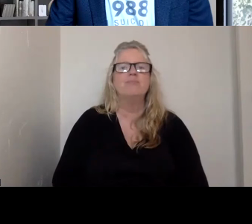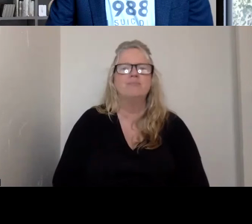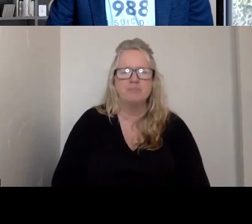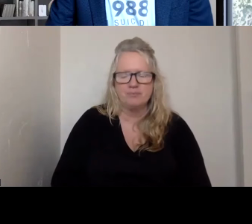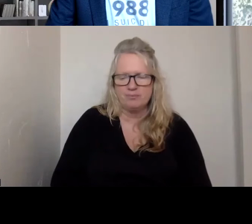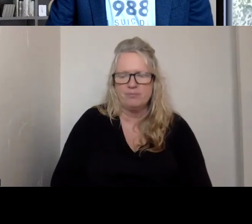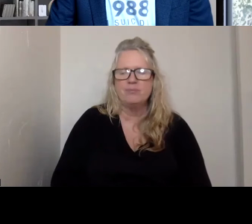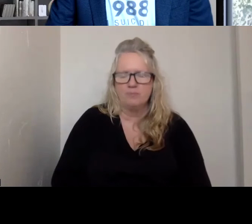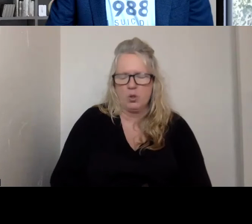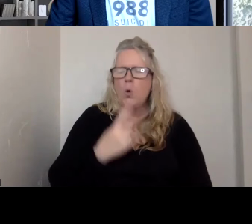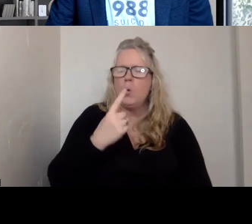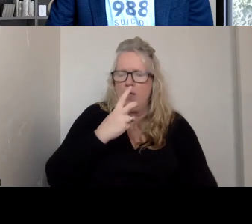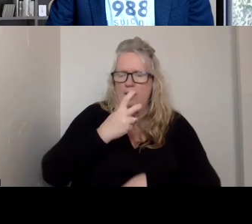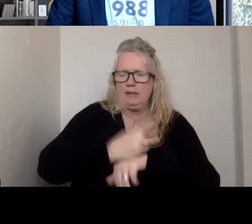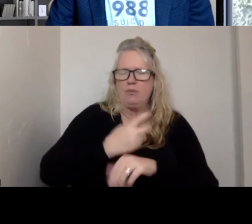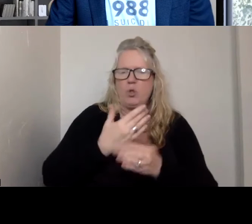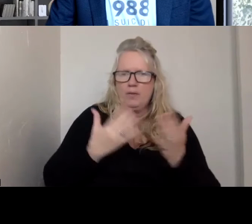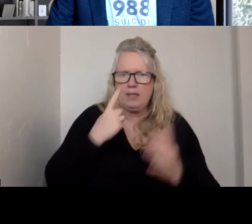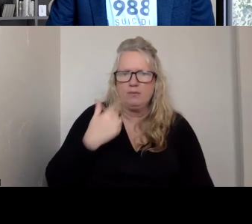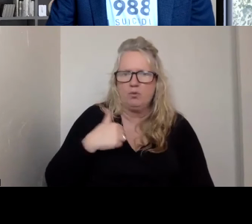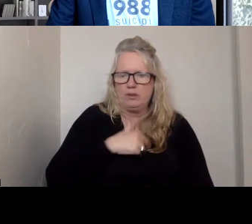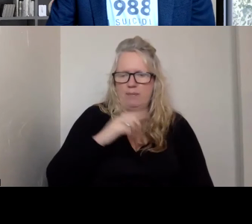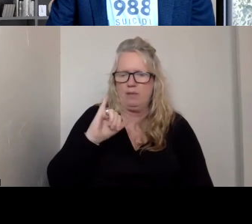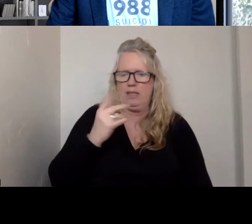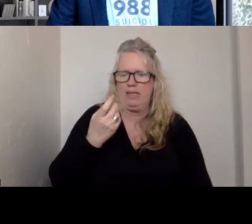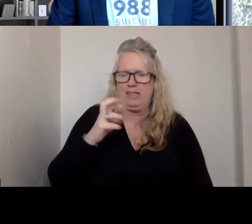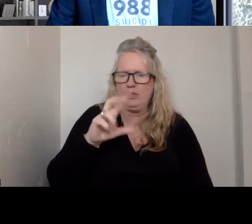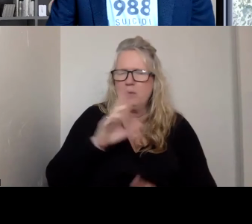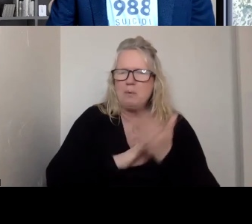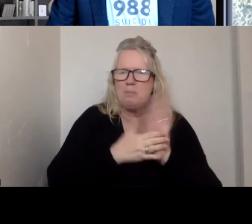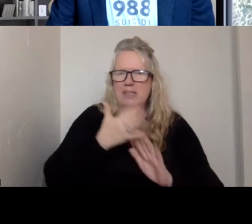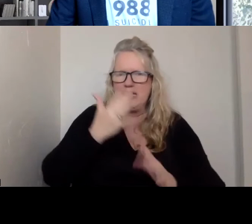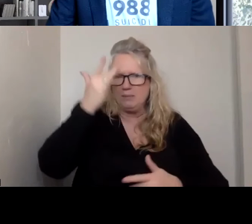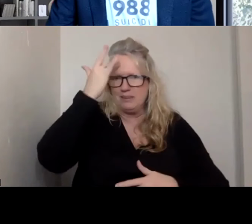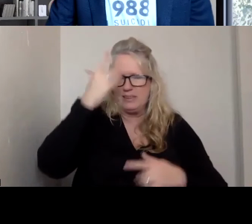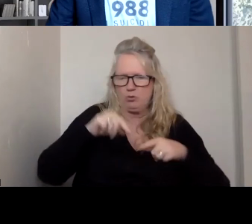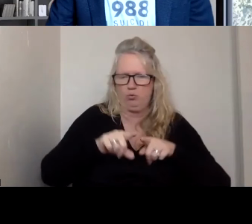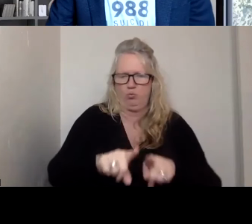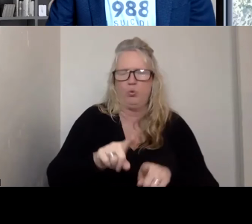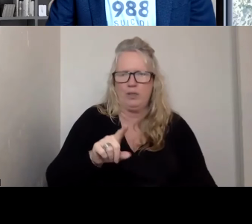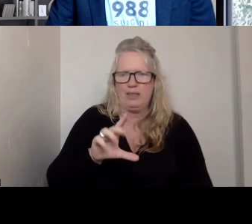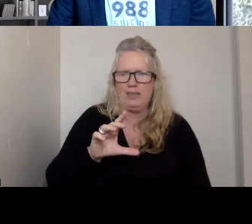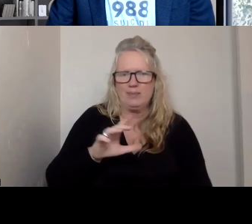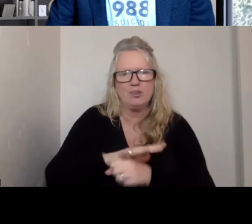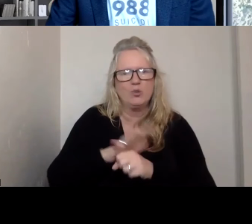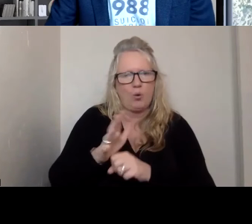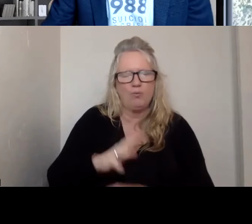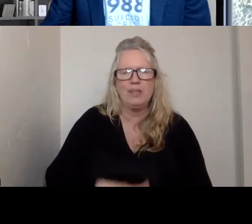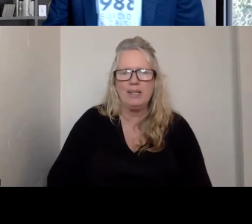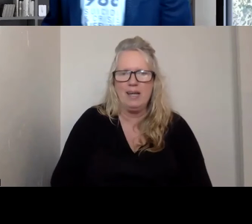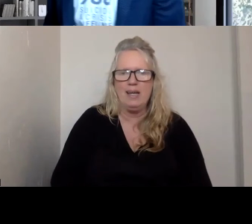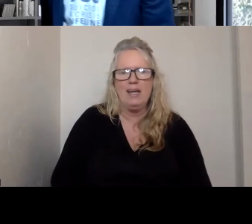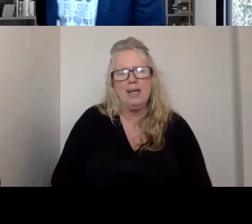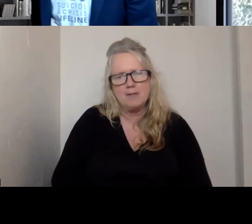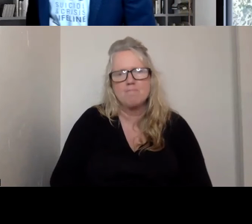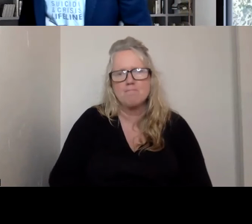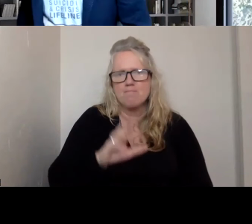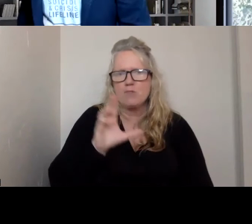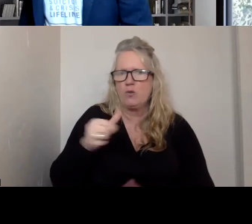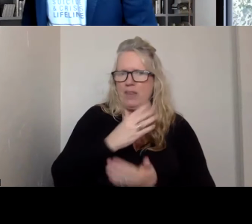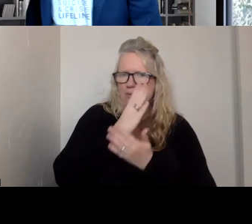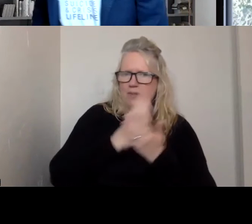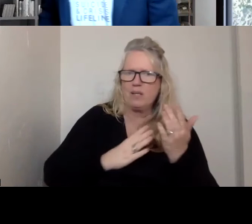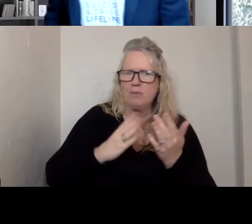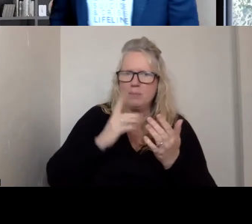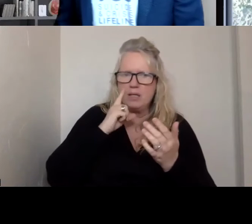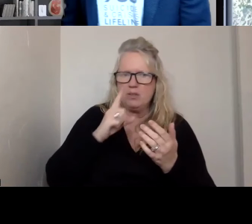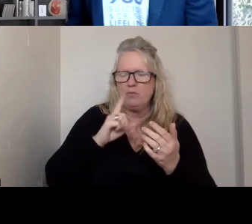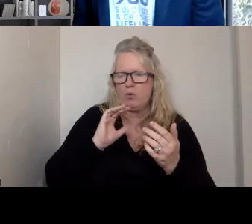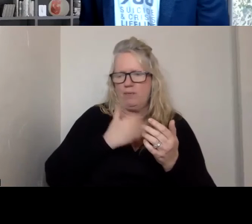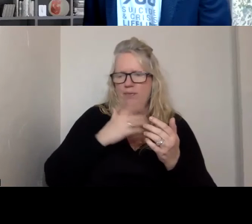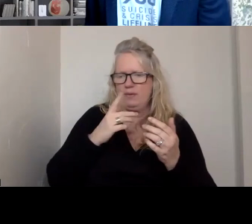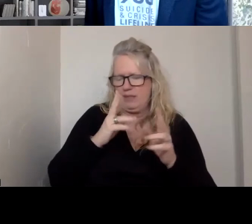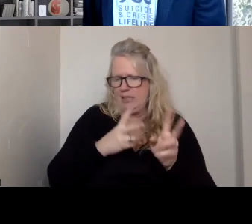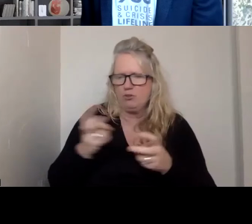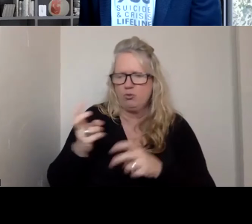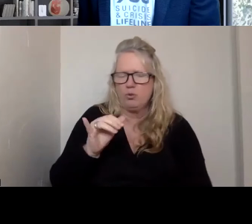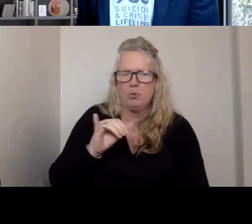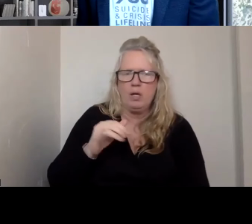THE THINGS IS THAT INGRID BECAME SICK DURING COVID SO THAT WAS A FACTOR AND A BIG PROBLEM